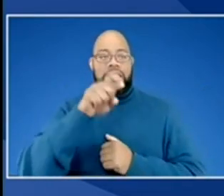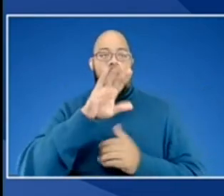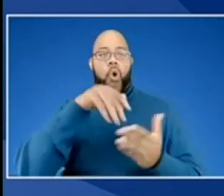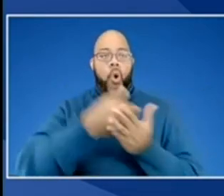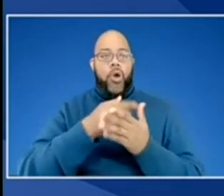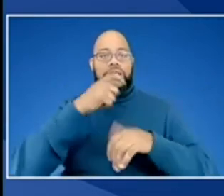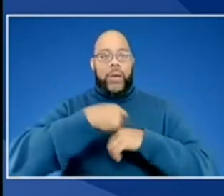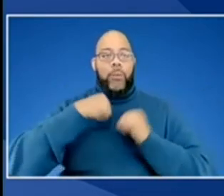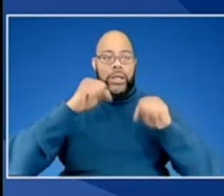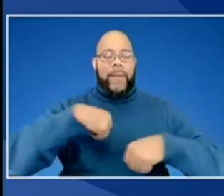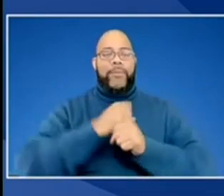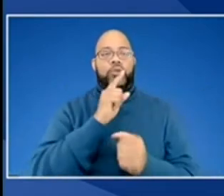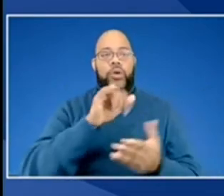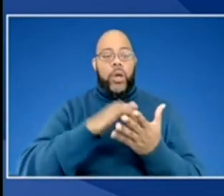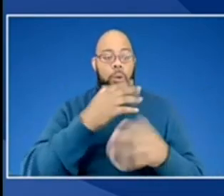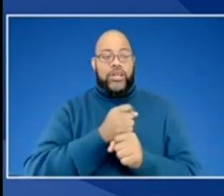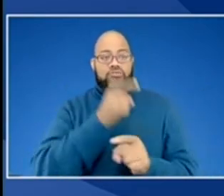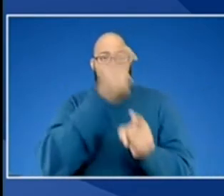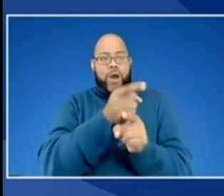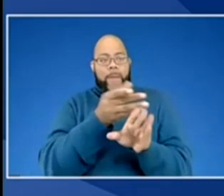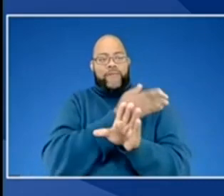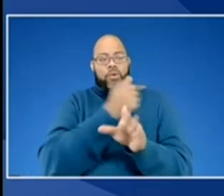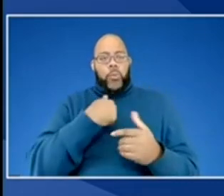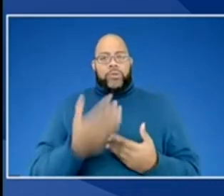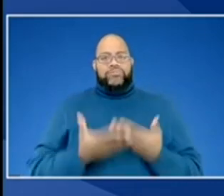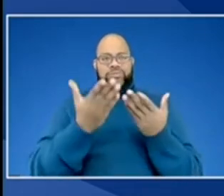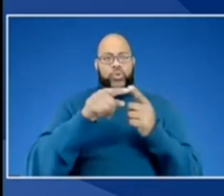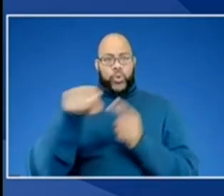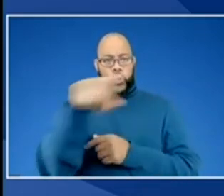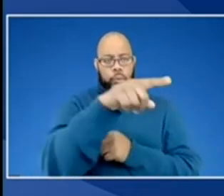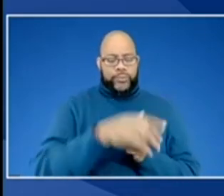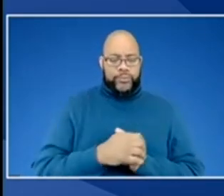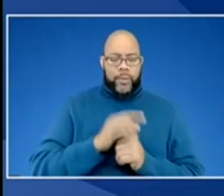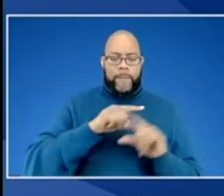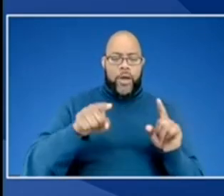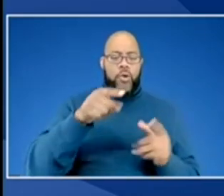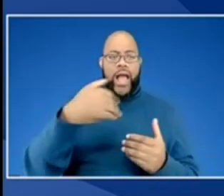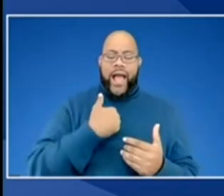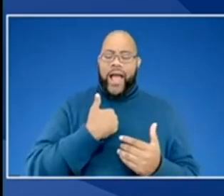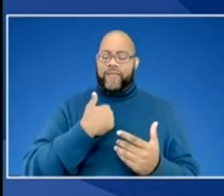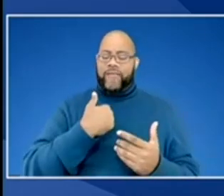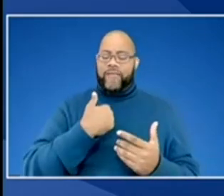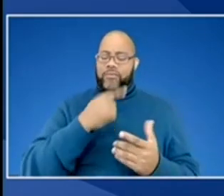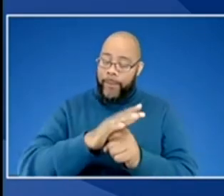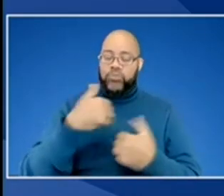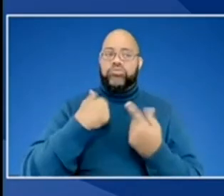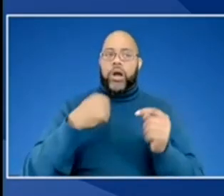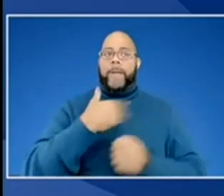make sure we get it right before we give it to you guys. But we- you have our word. We're doing the very best we can and will